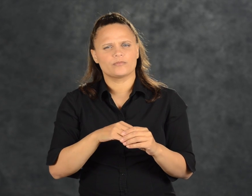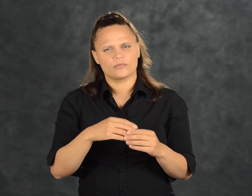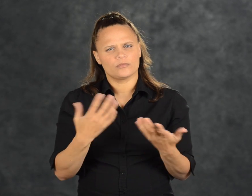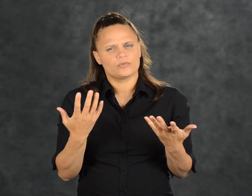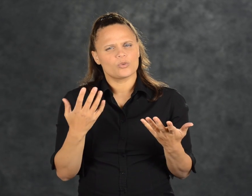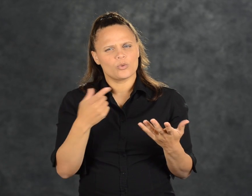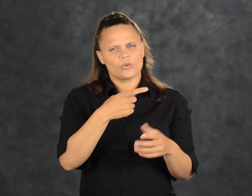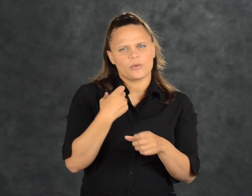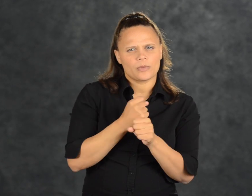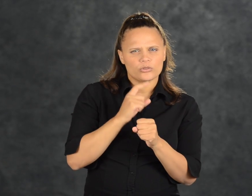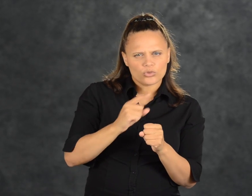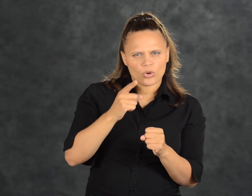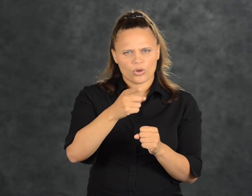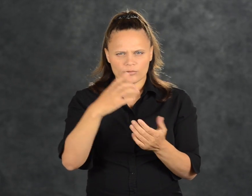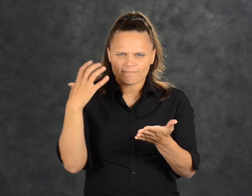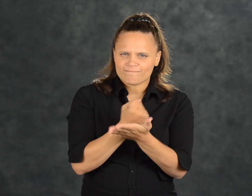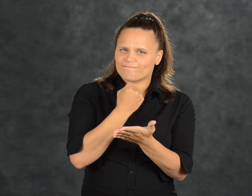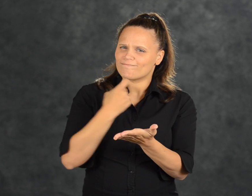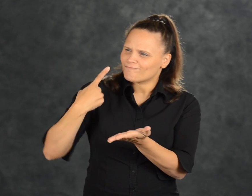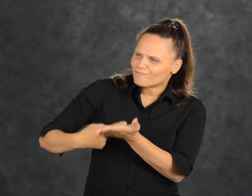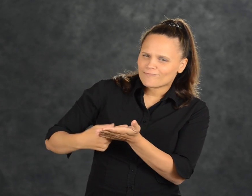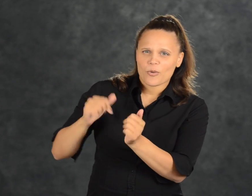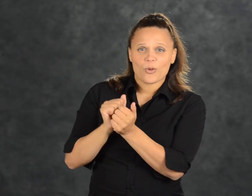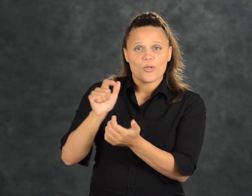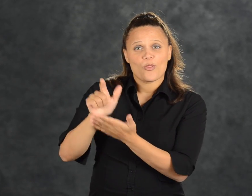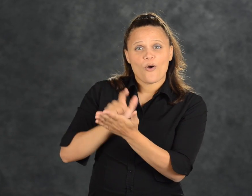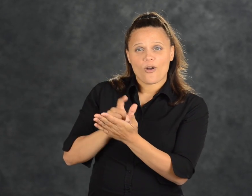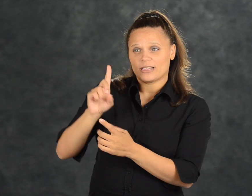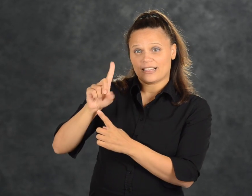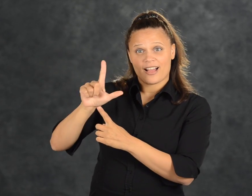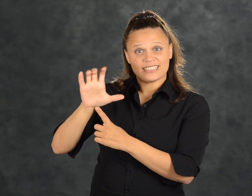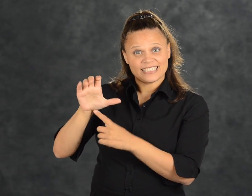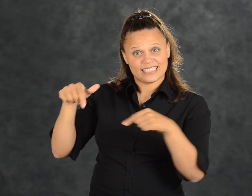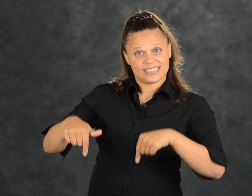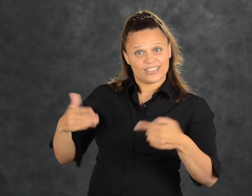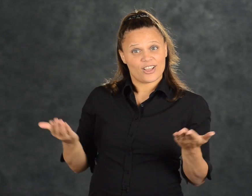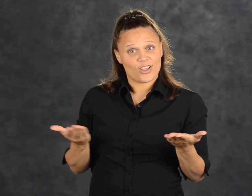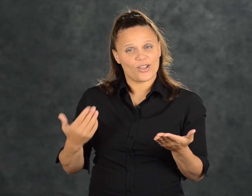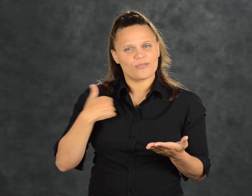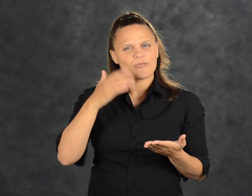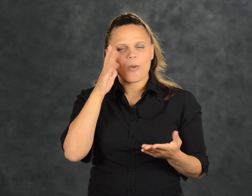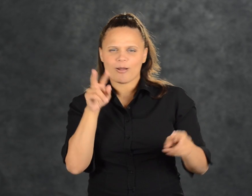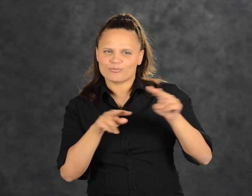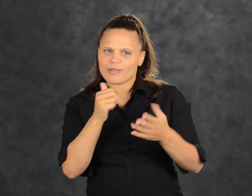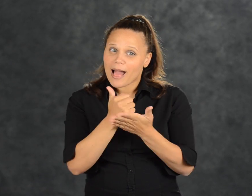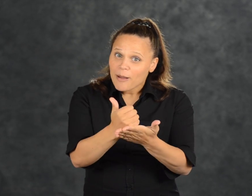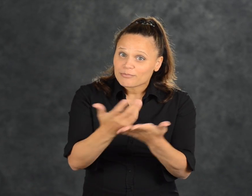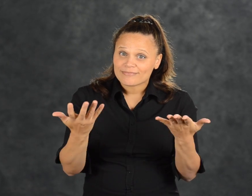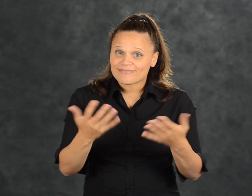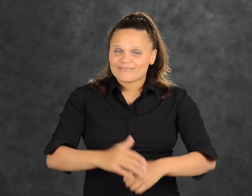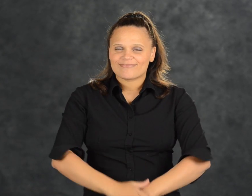We encourage you to talk to the Disability Law Center to see if they can help.